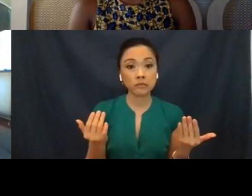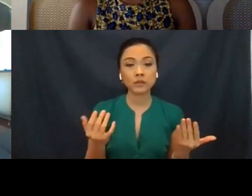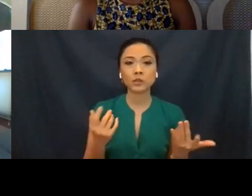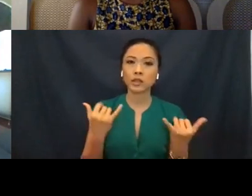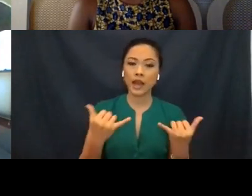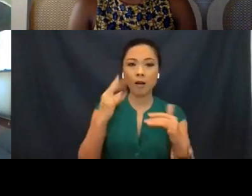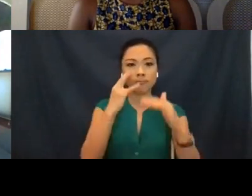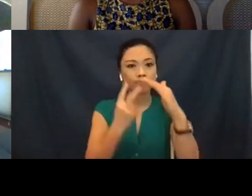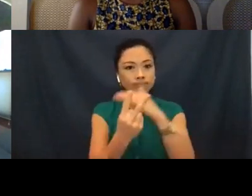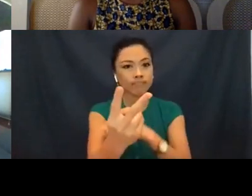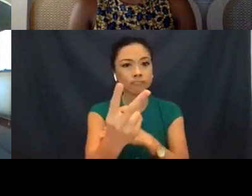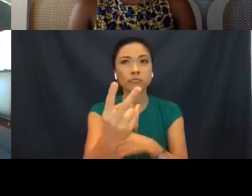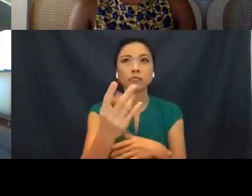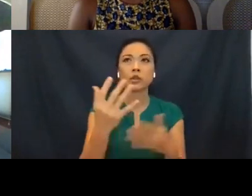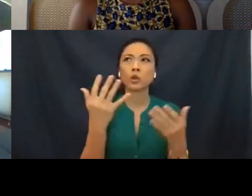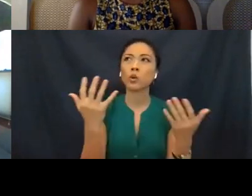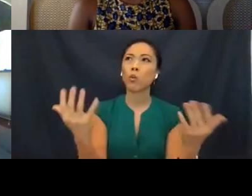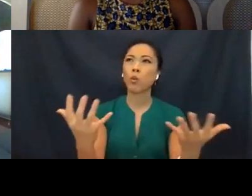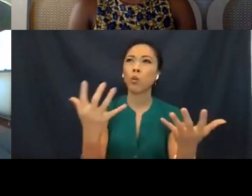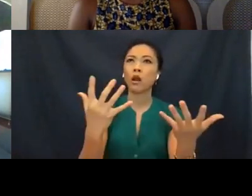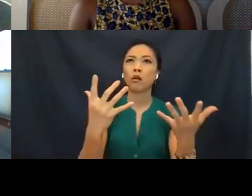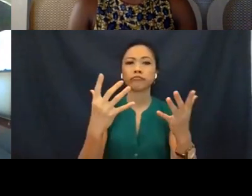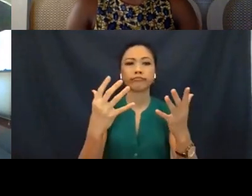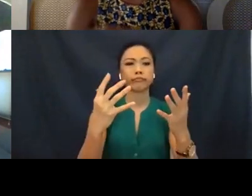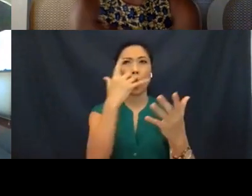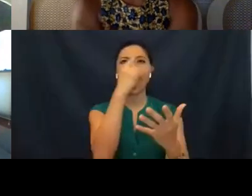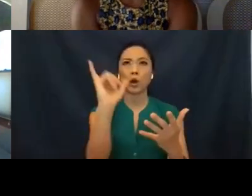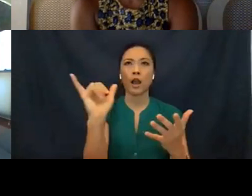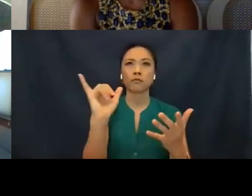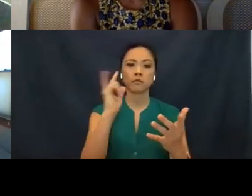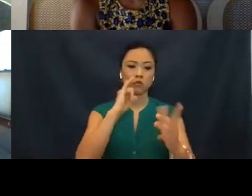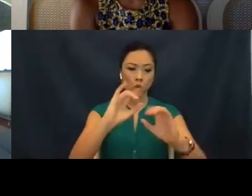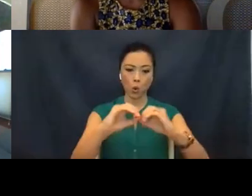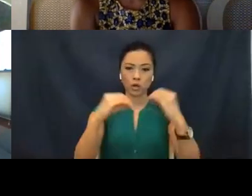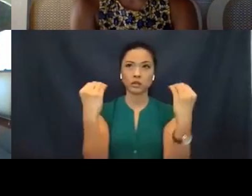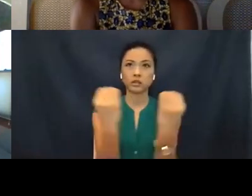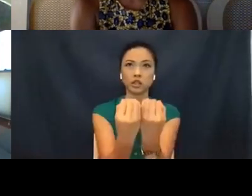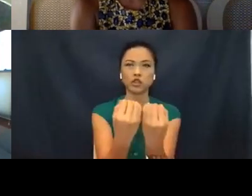in organizations that look like DTH, what does that mean, and what are the relationships